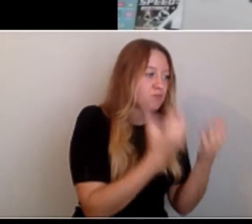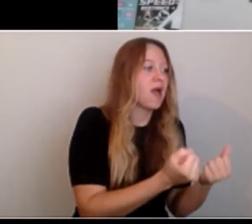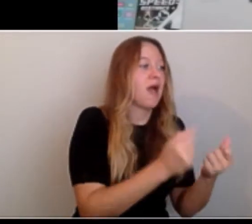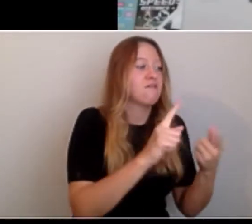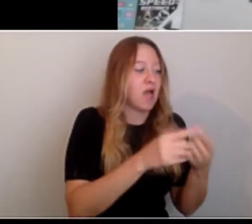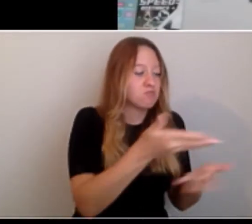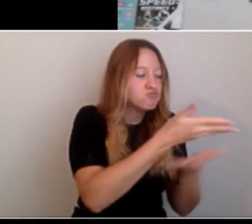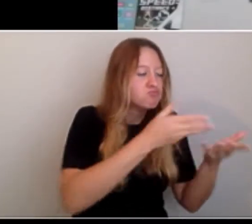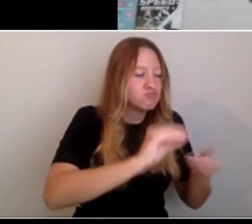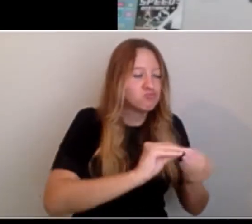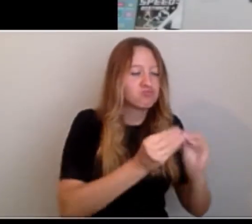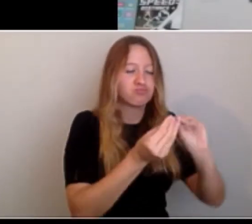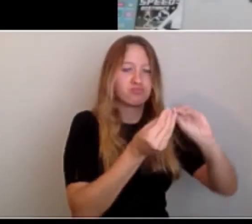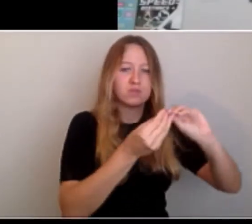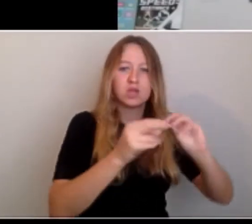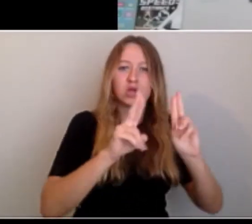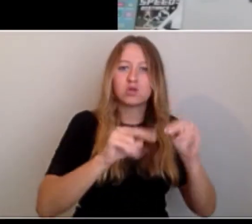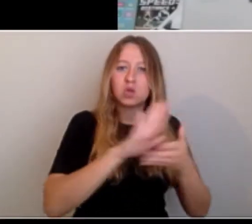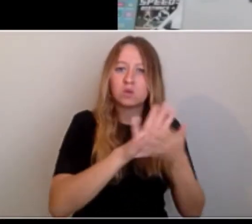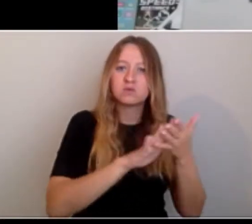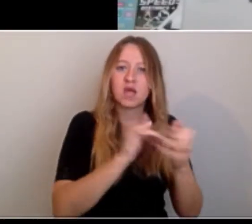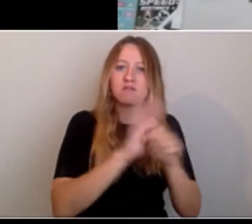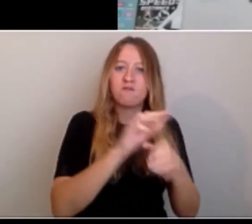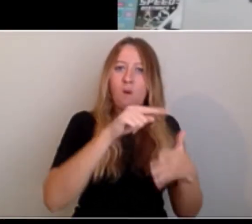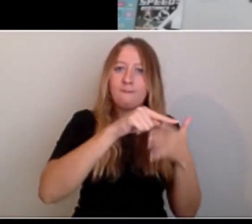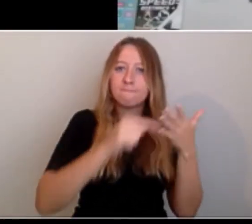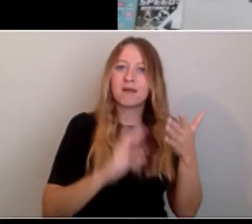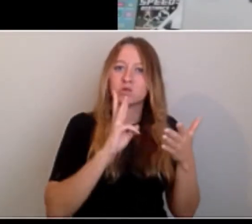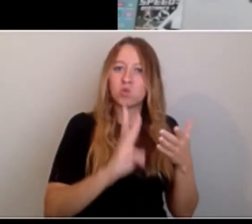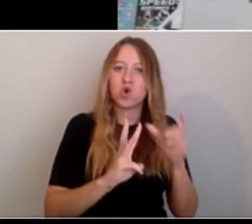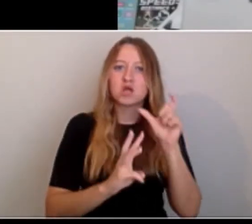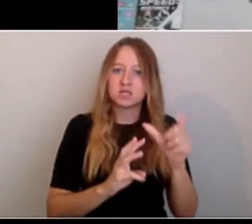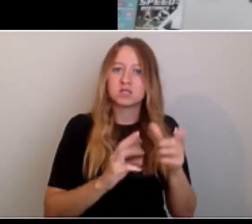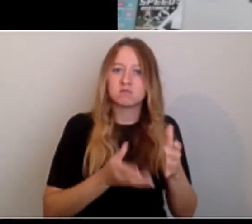created some new signs for mathematic words. And I have to